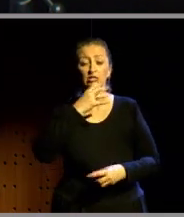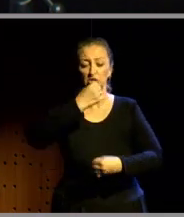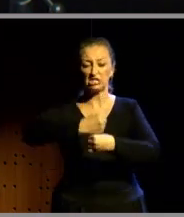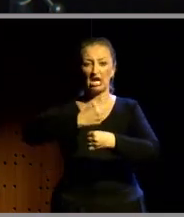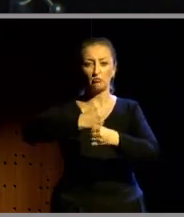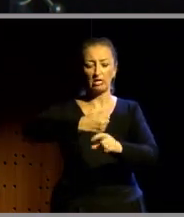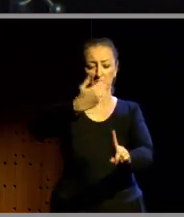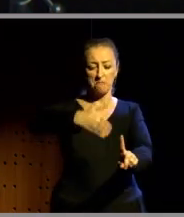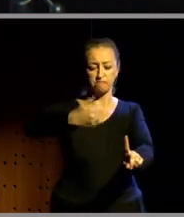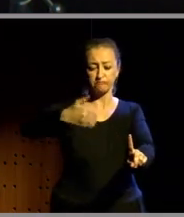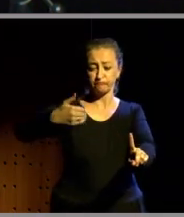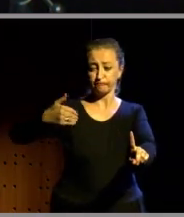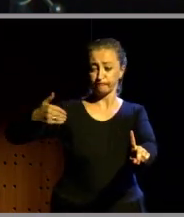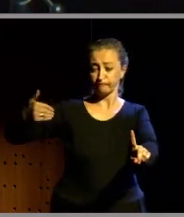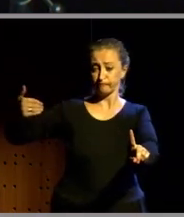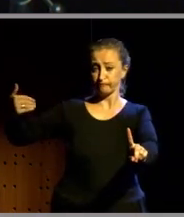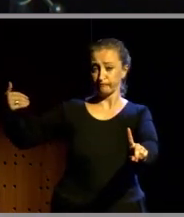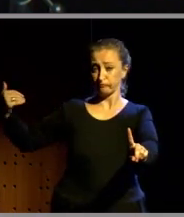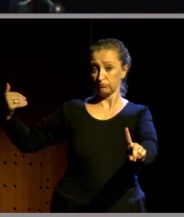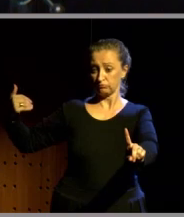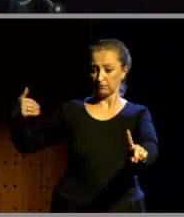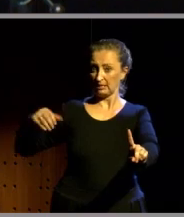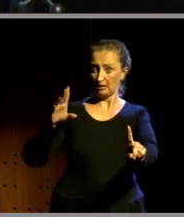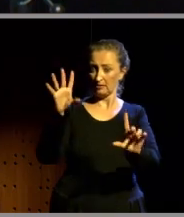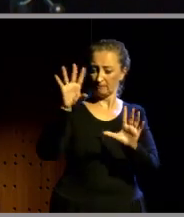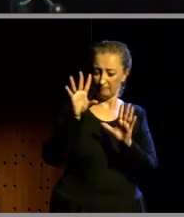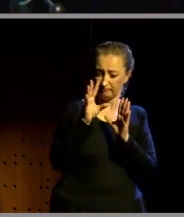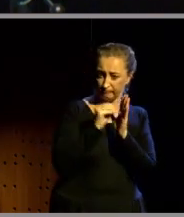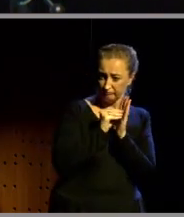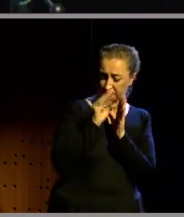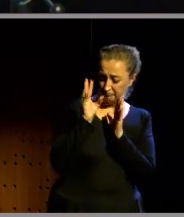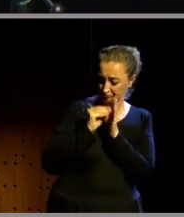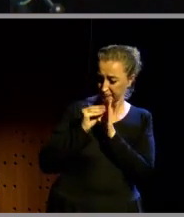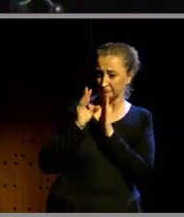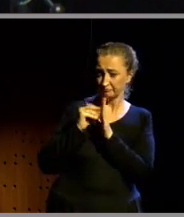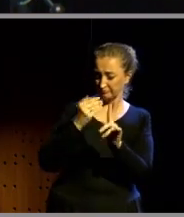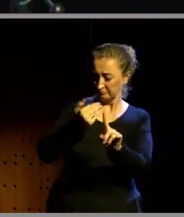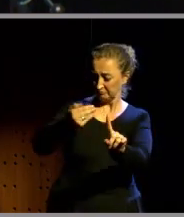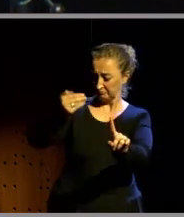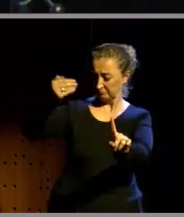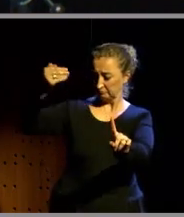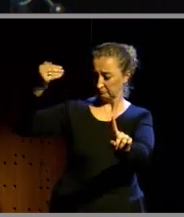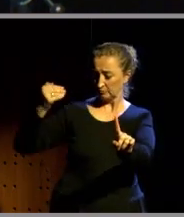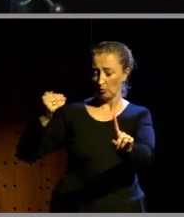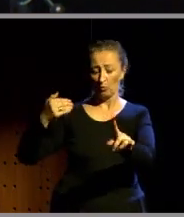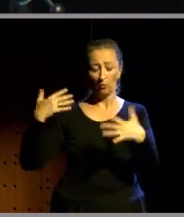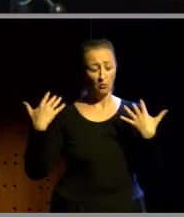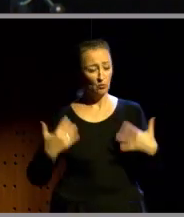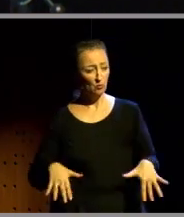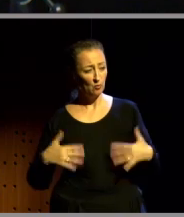Archie has done not only himself, his family, his community proud,